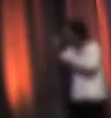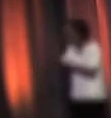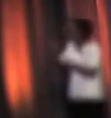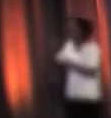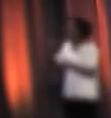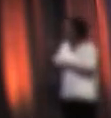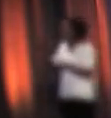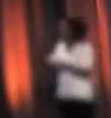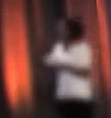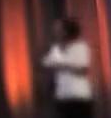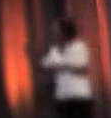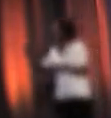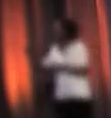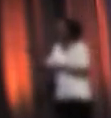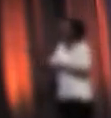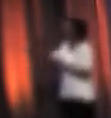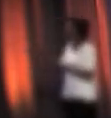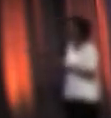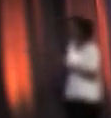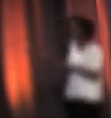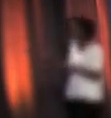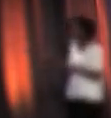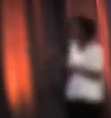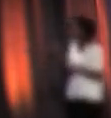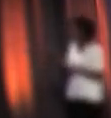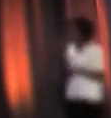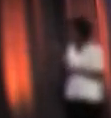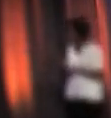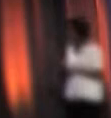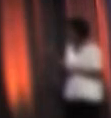Jodi was a tireless champion of equal access to culture